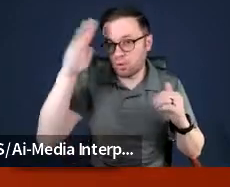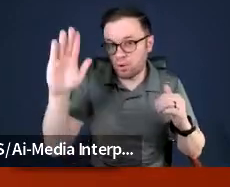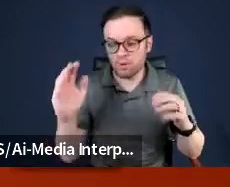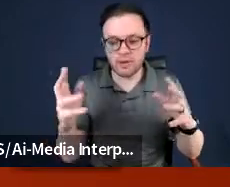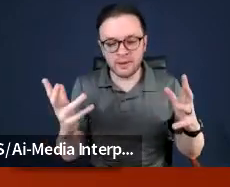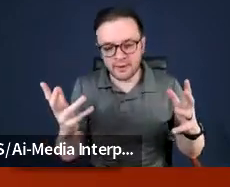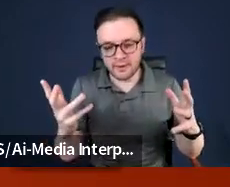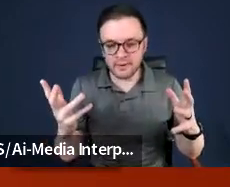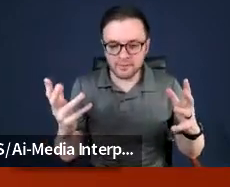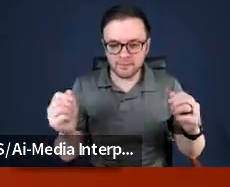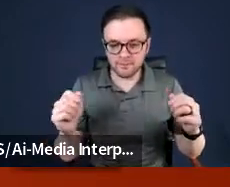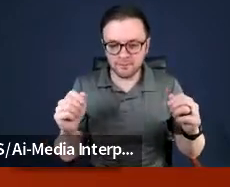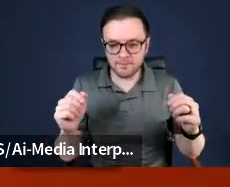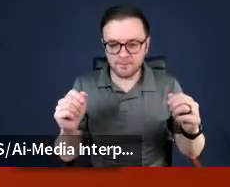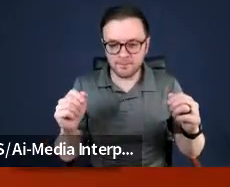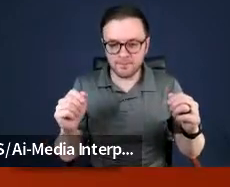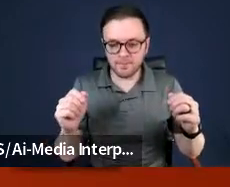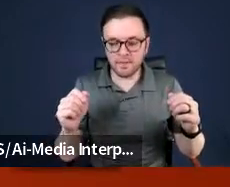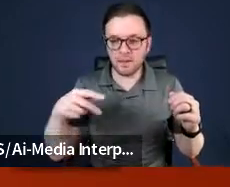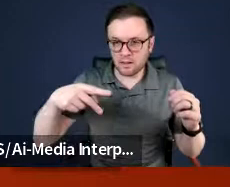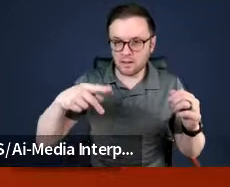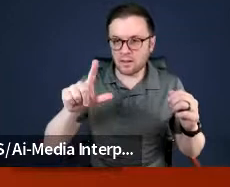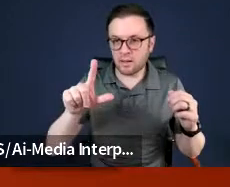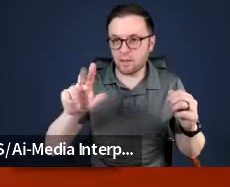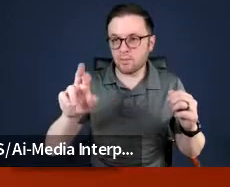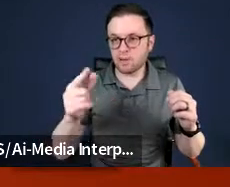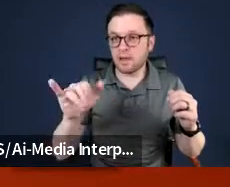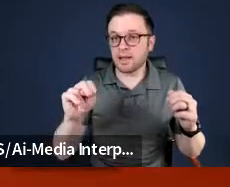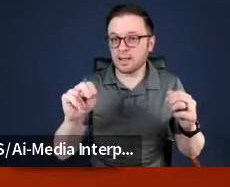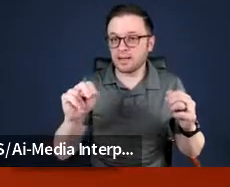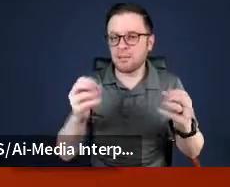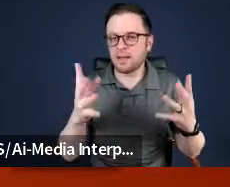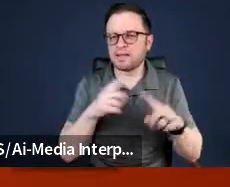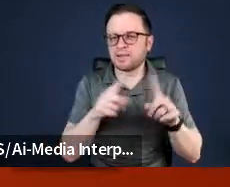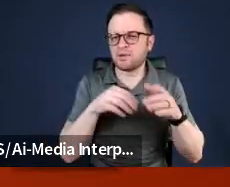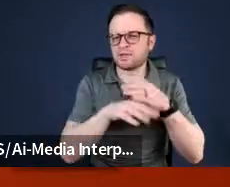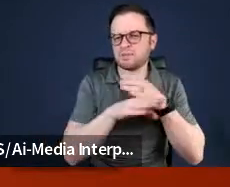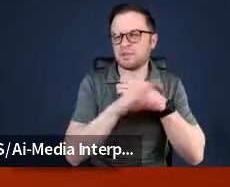first of all, for those who are not aware, a plug in